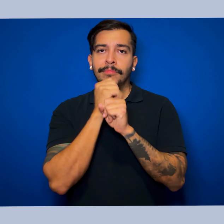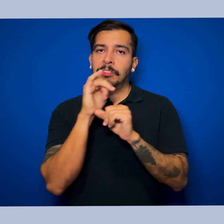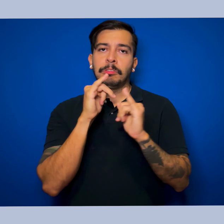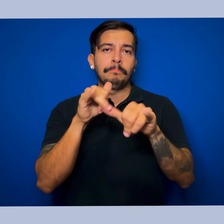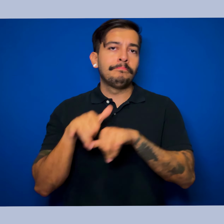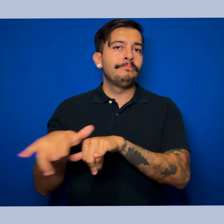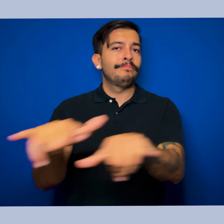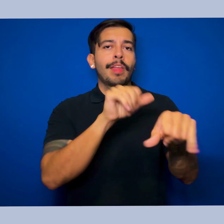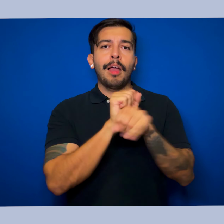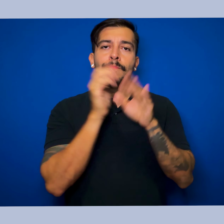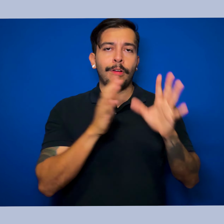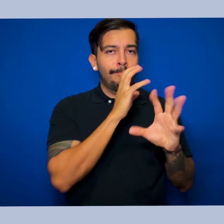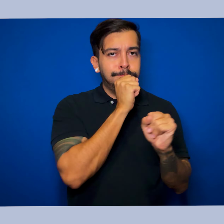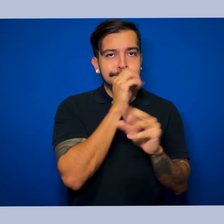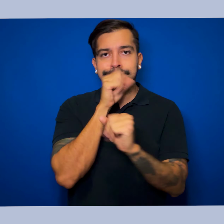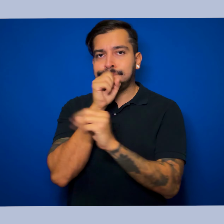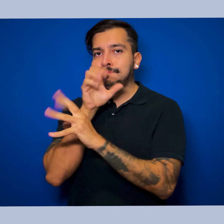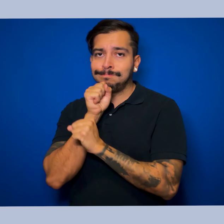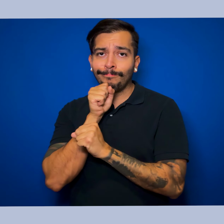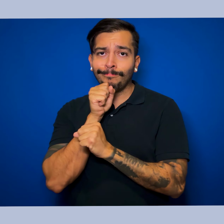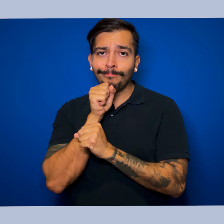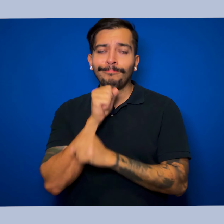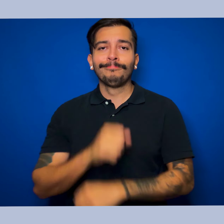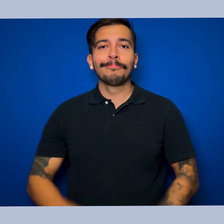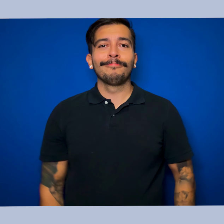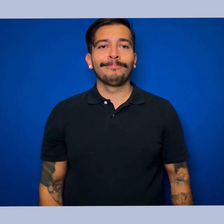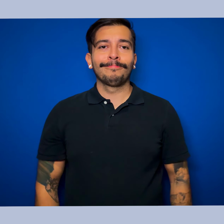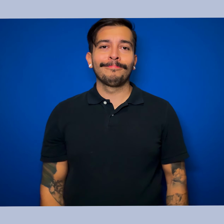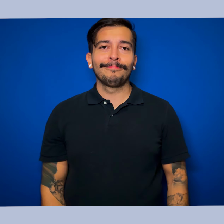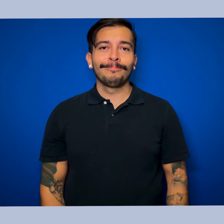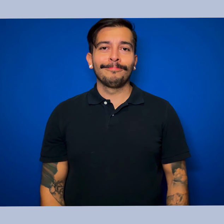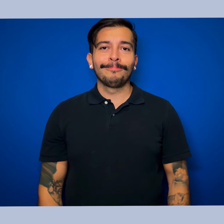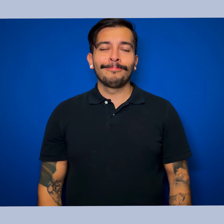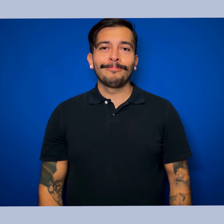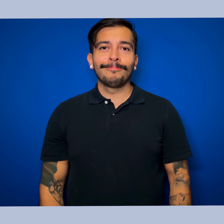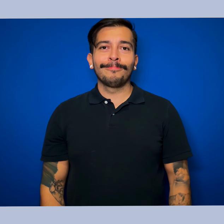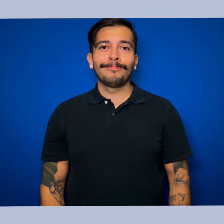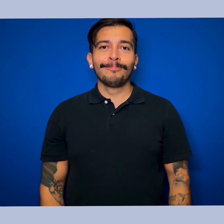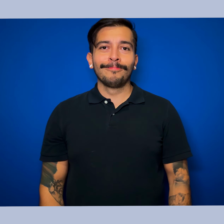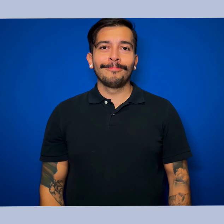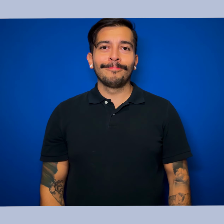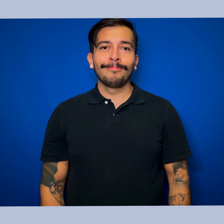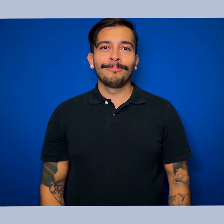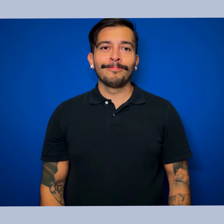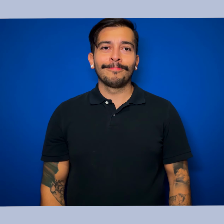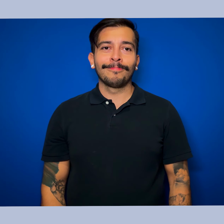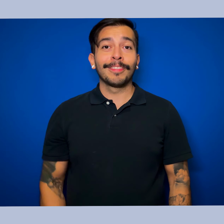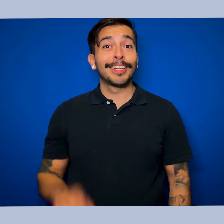I would do for you or any other employee.”